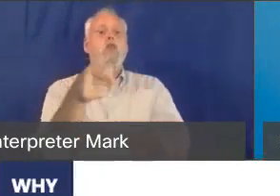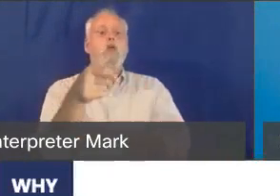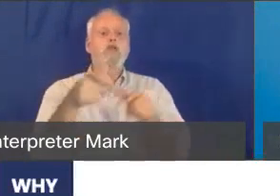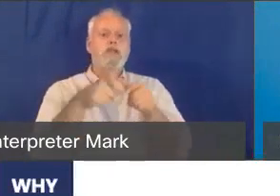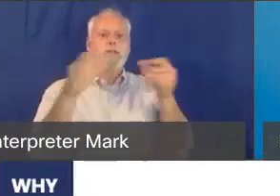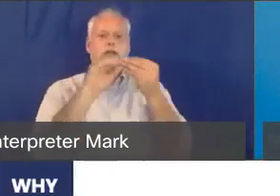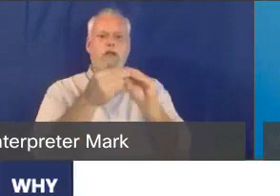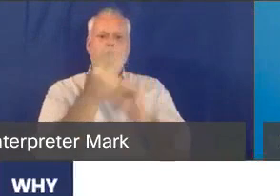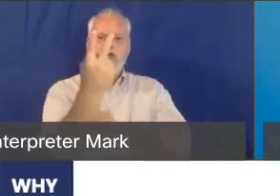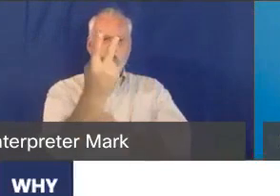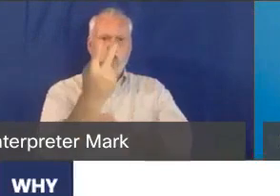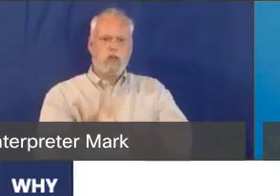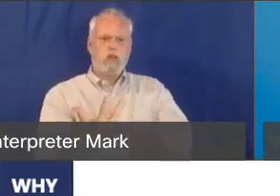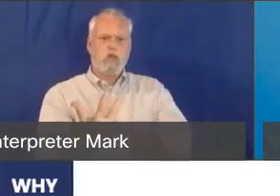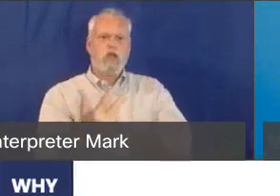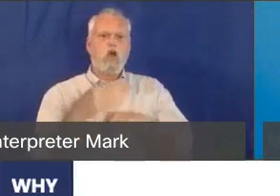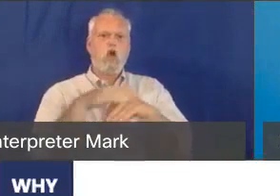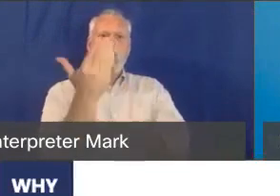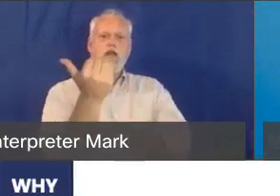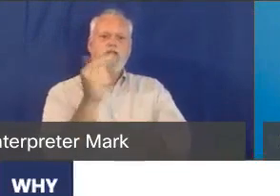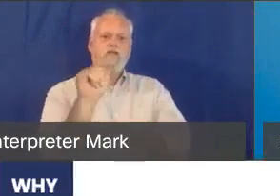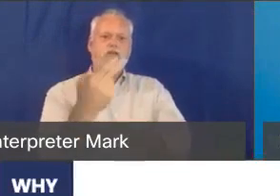2, and 3 that run along 15th street.